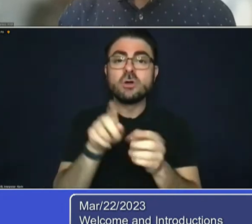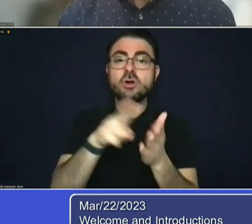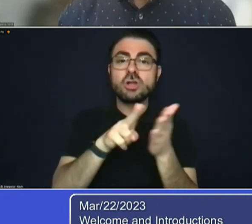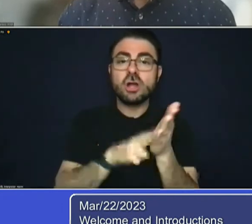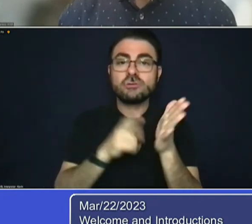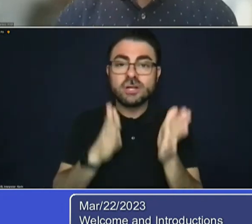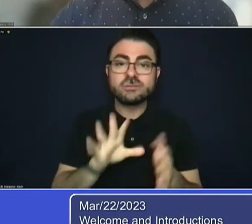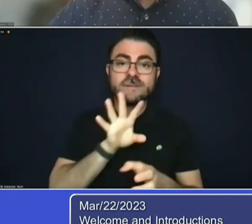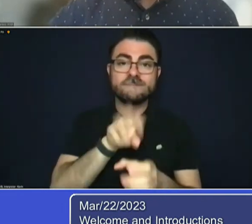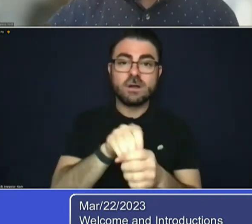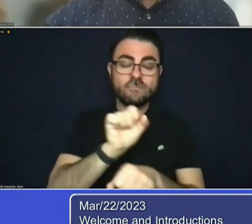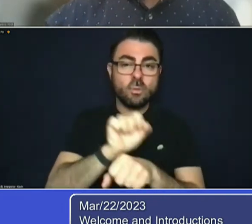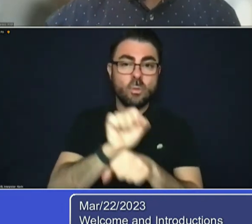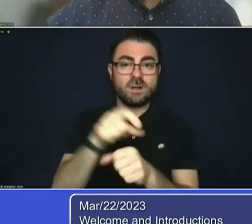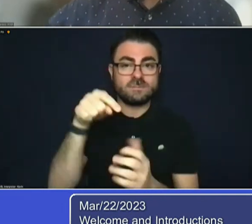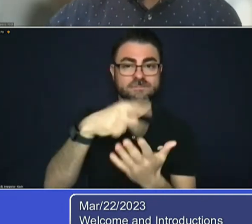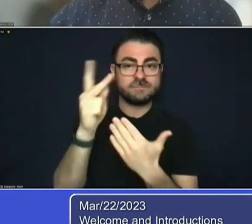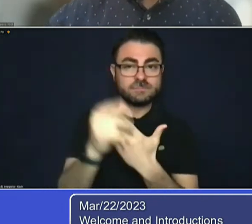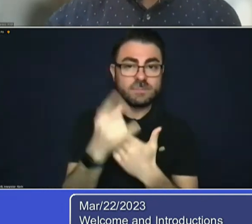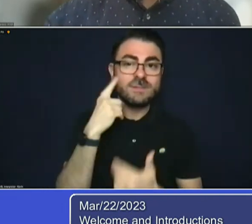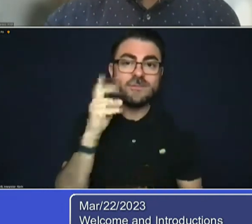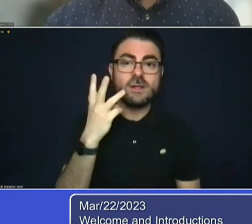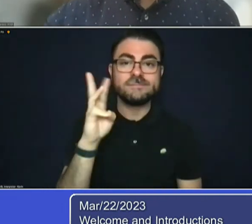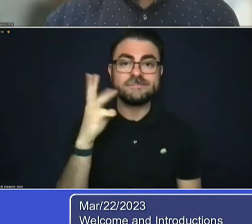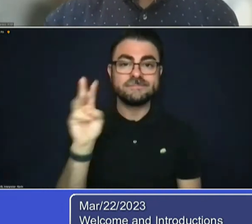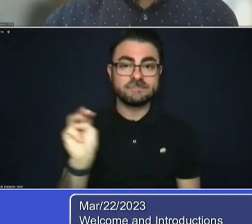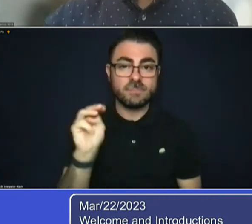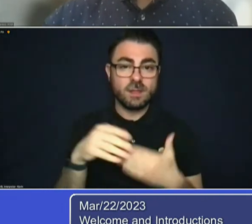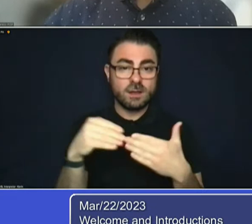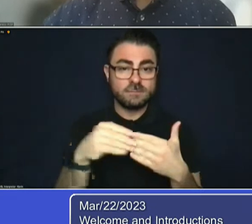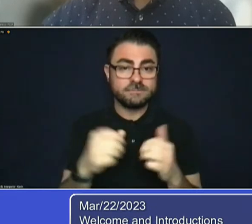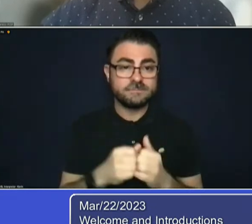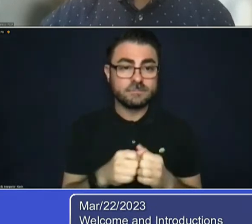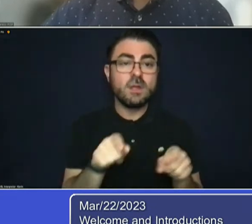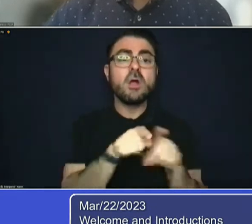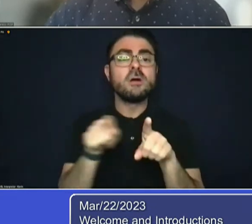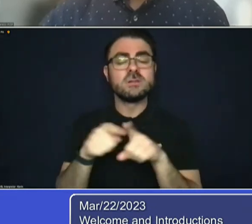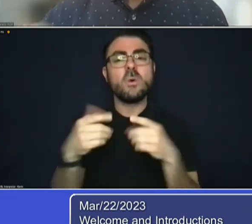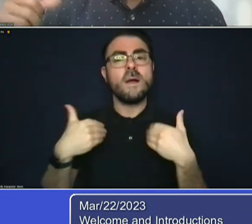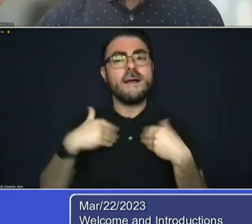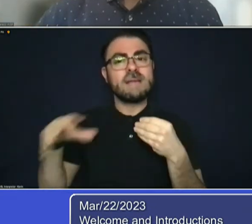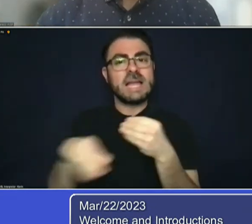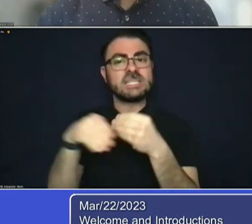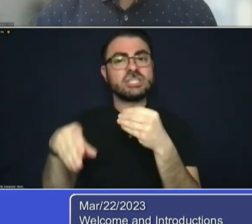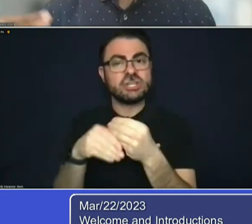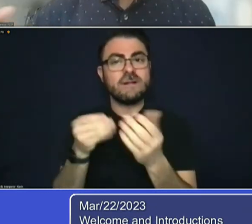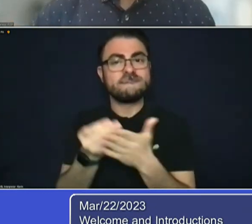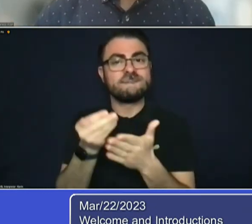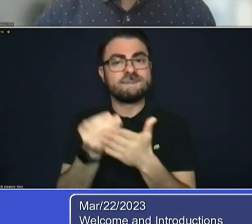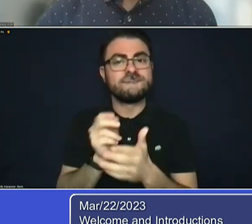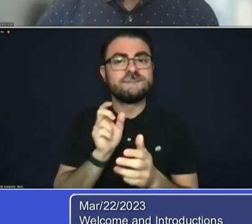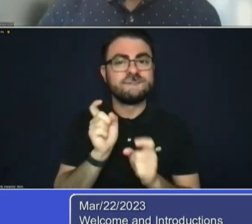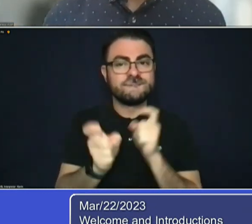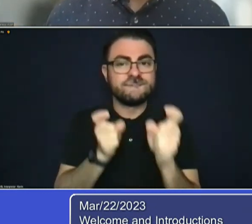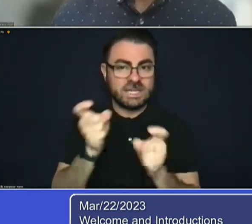AS WELL AS FOR CONTRACTORS, GETTING TO WORK ON THESE PROJECTS. THERE ARE ADDITIONAL ALLOCATIONS